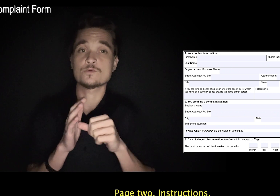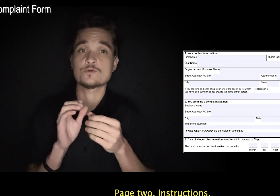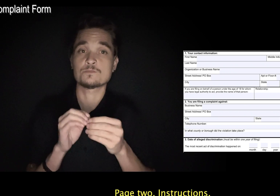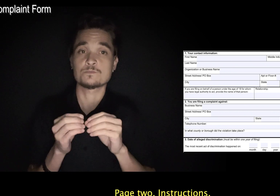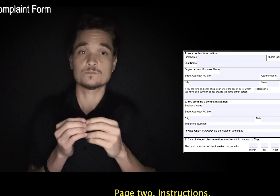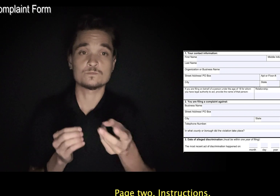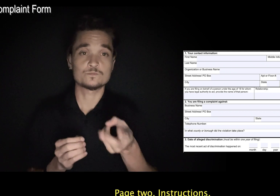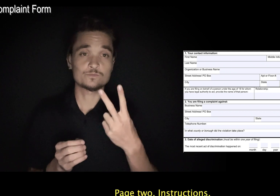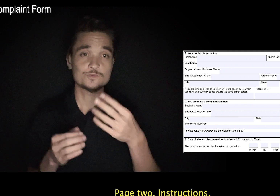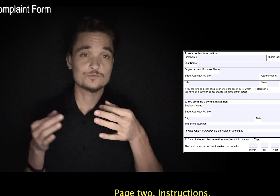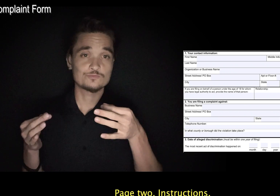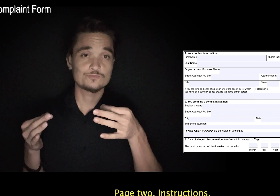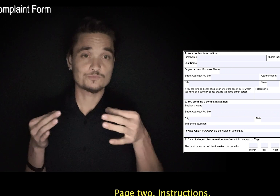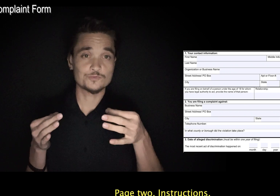Page two. Instructions.